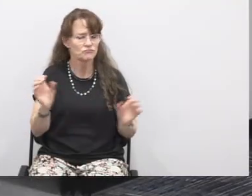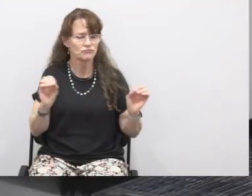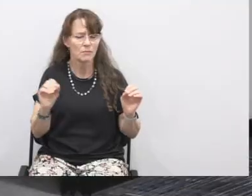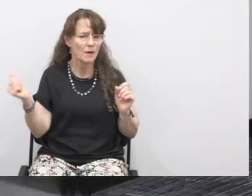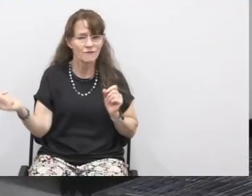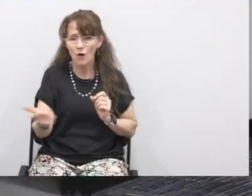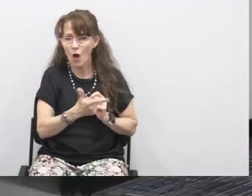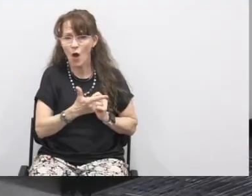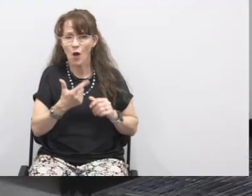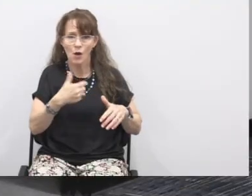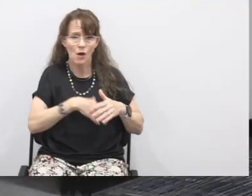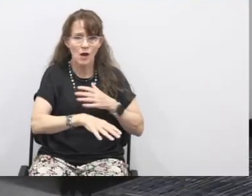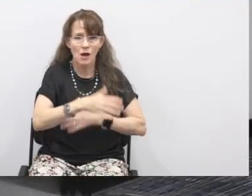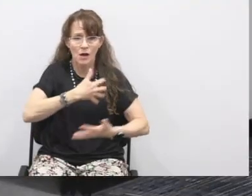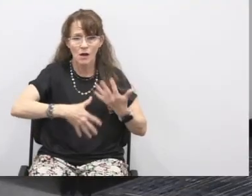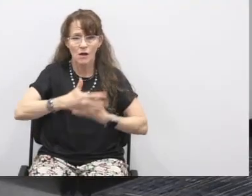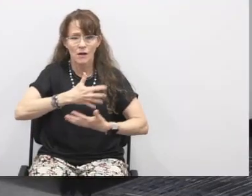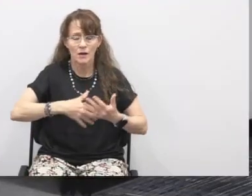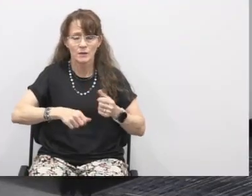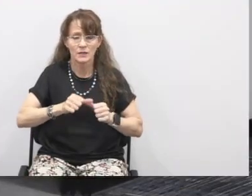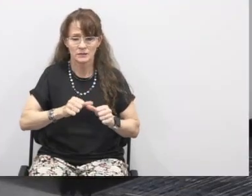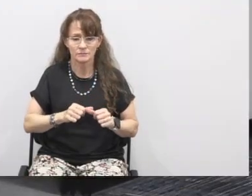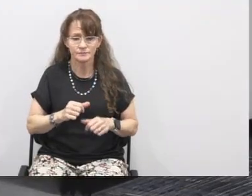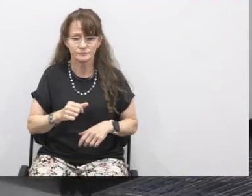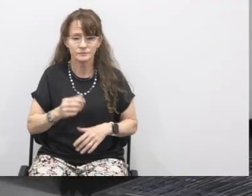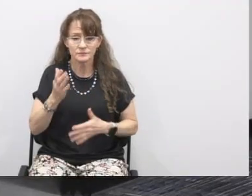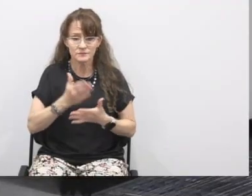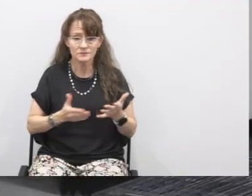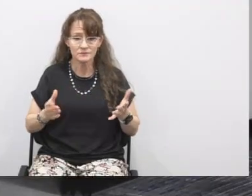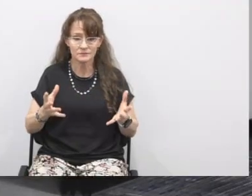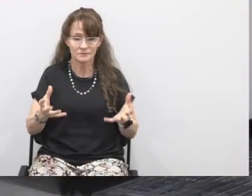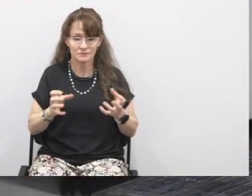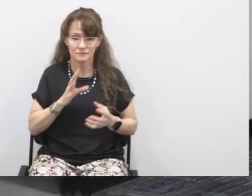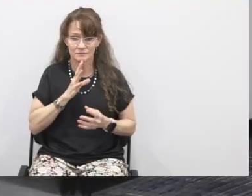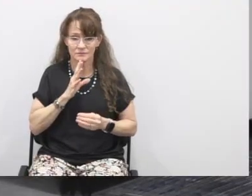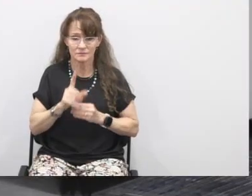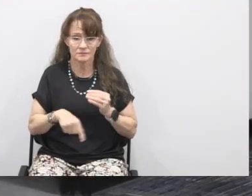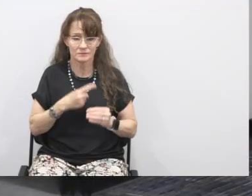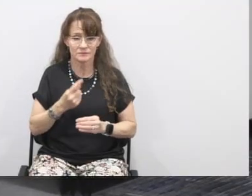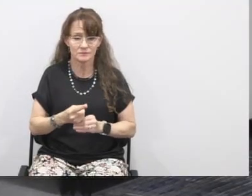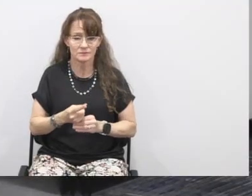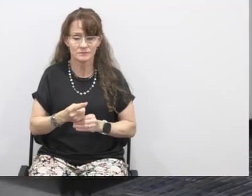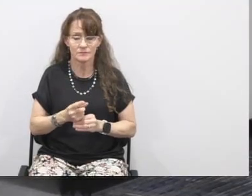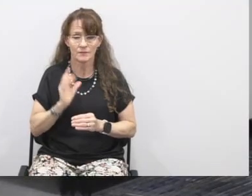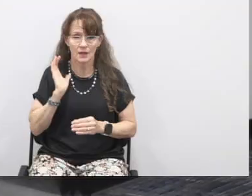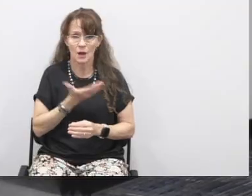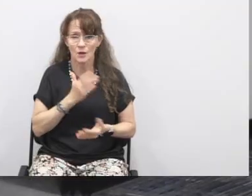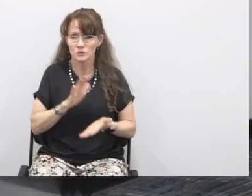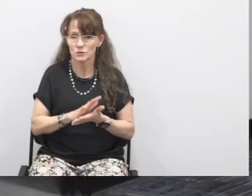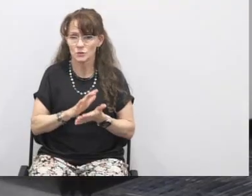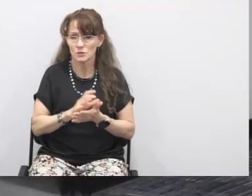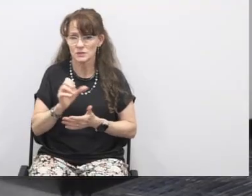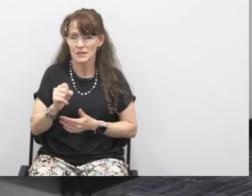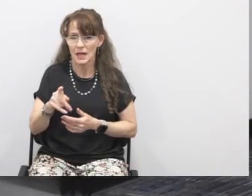so that they connect with each other as well. And then something that I wanted to talk about at our school site meeting,